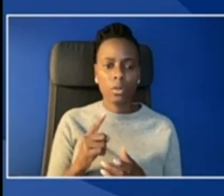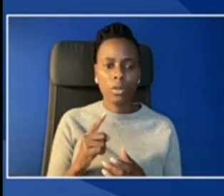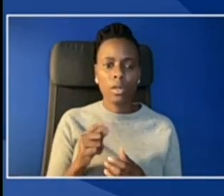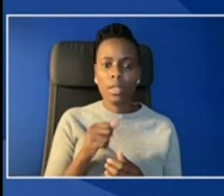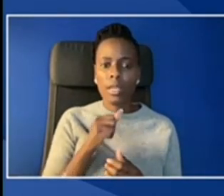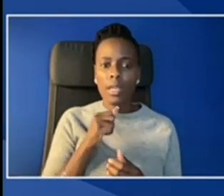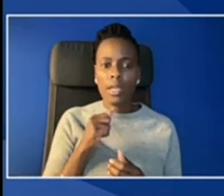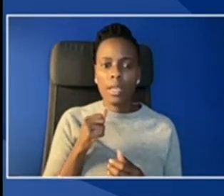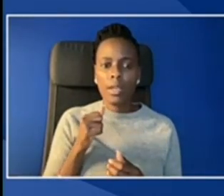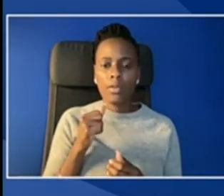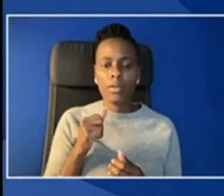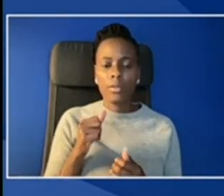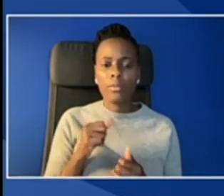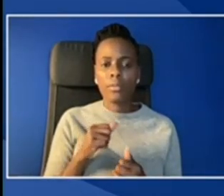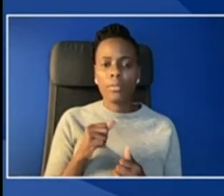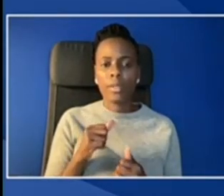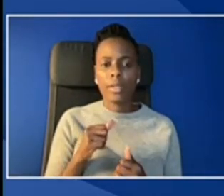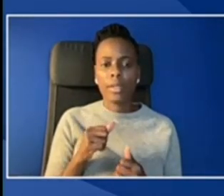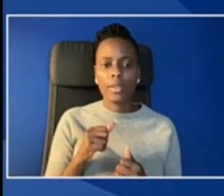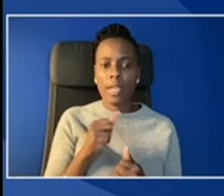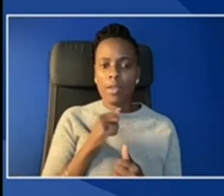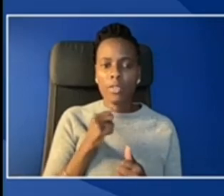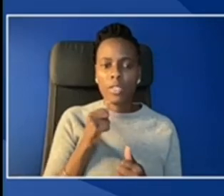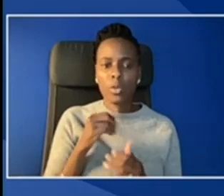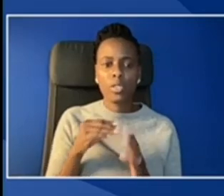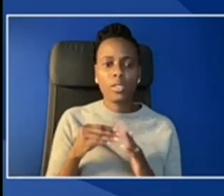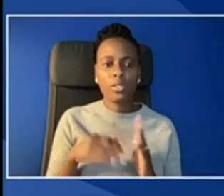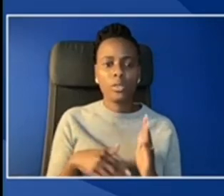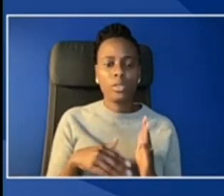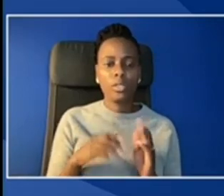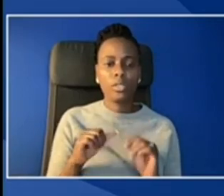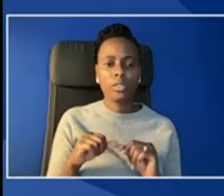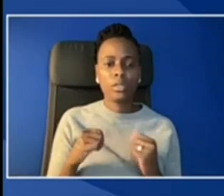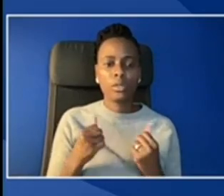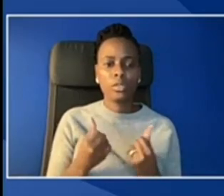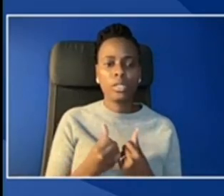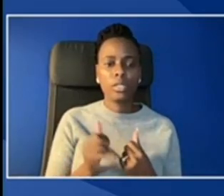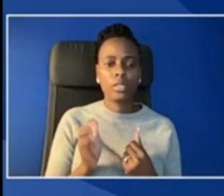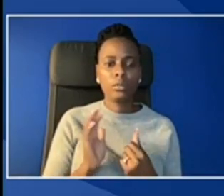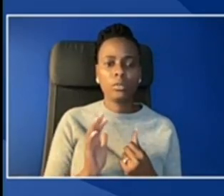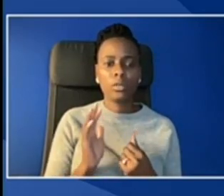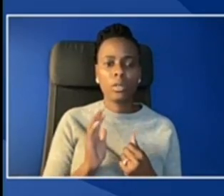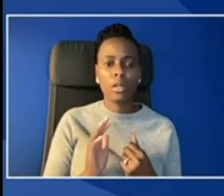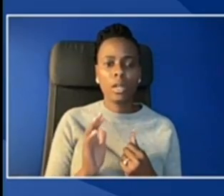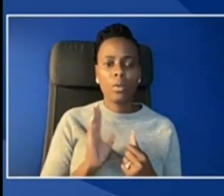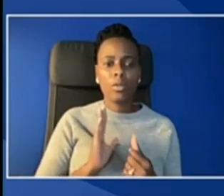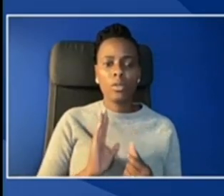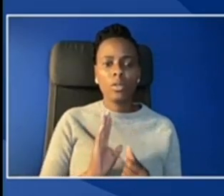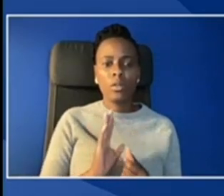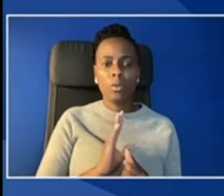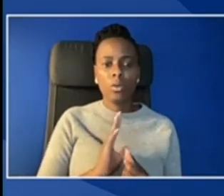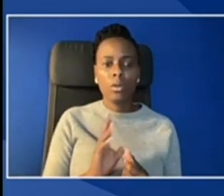which as a college student, I used to sit on the board of the United States Student Association, which we worked really